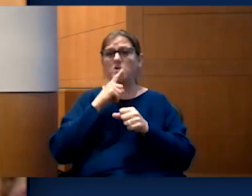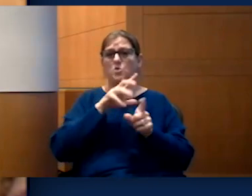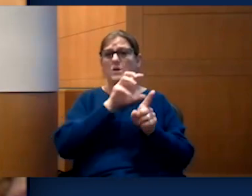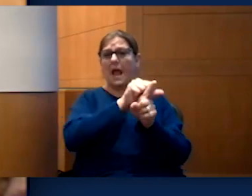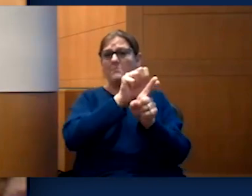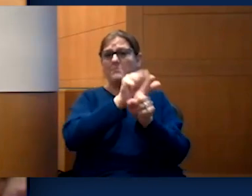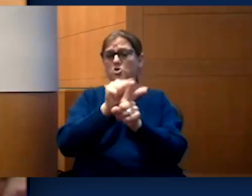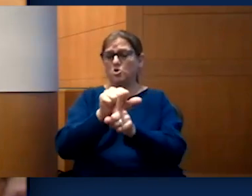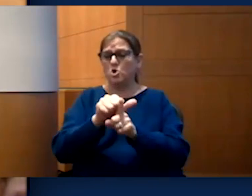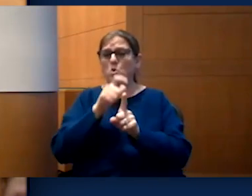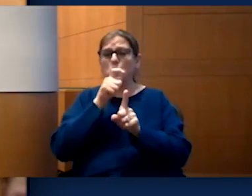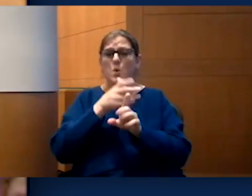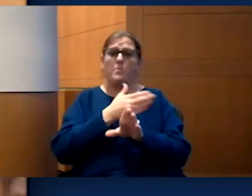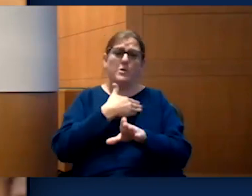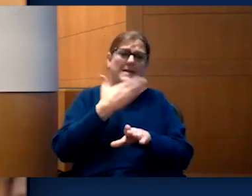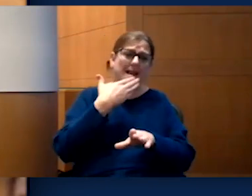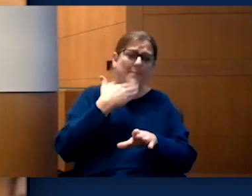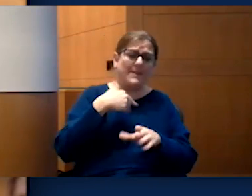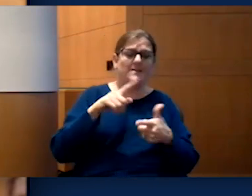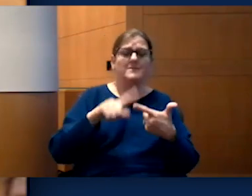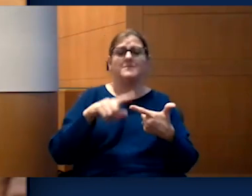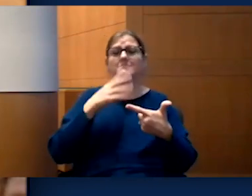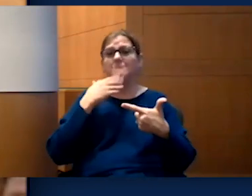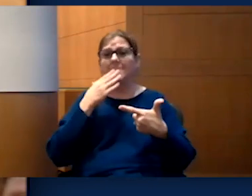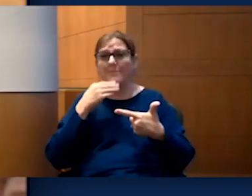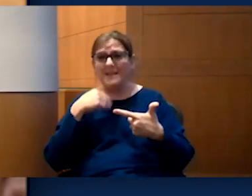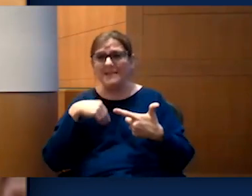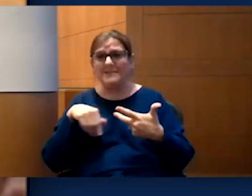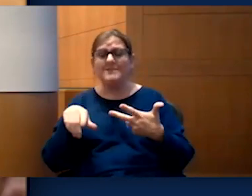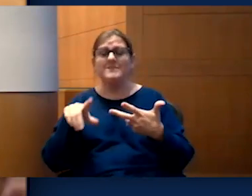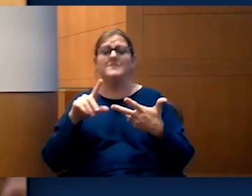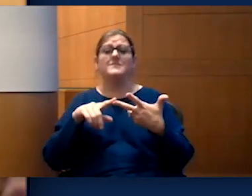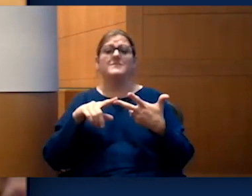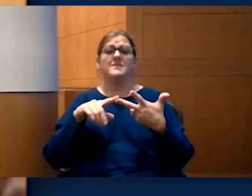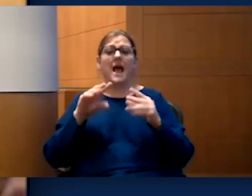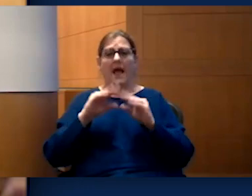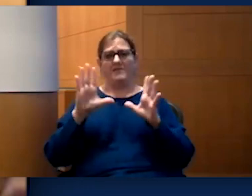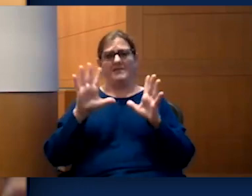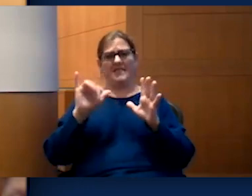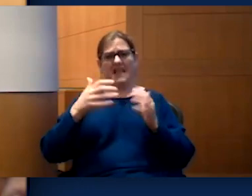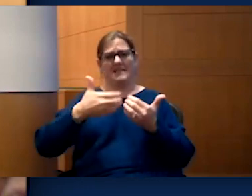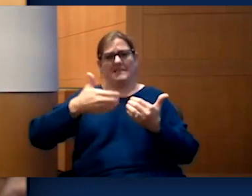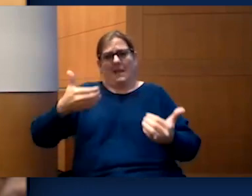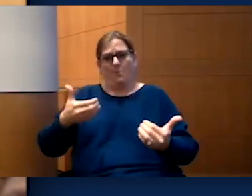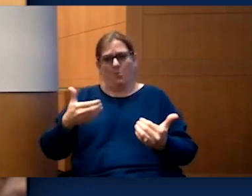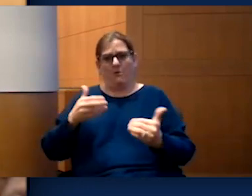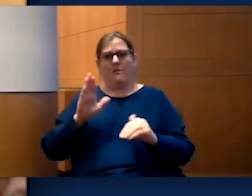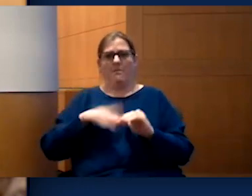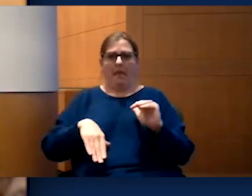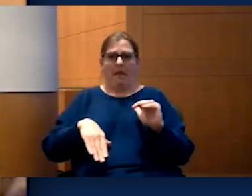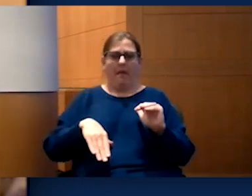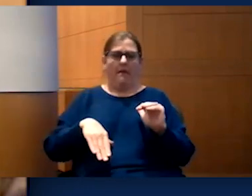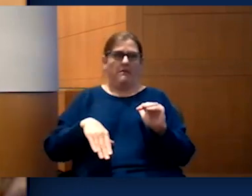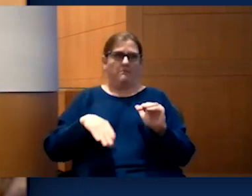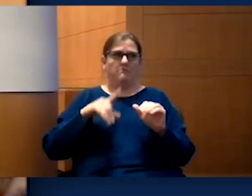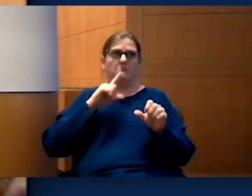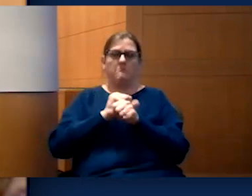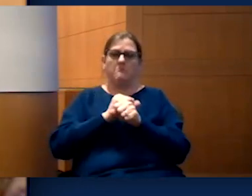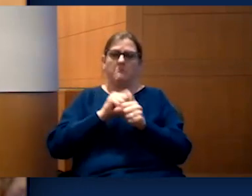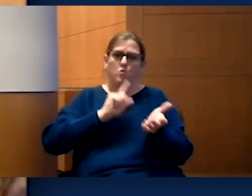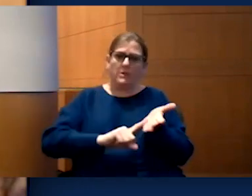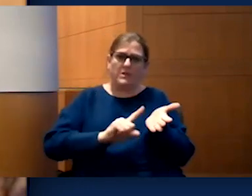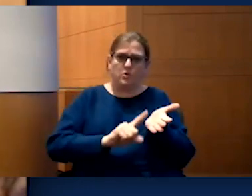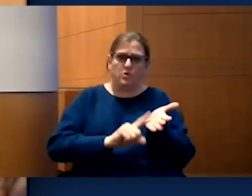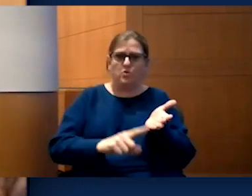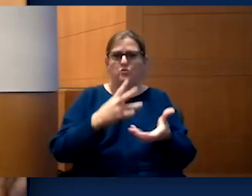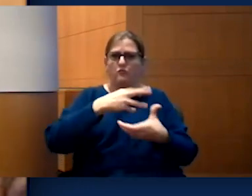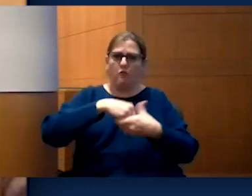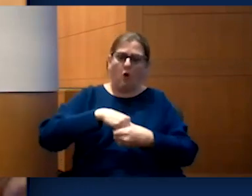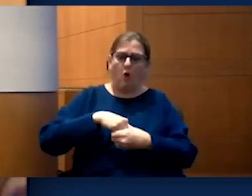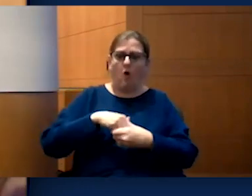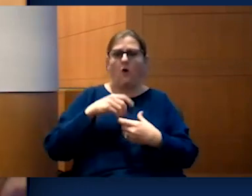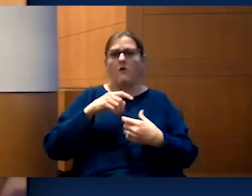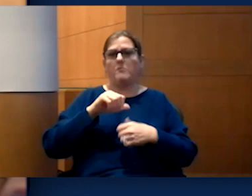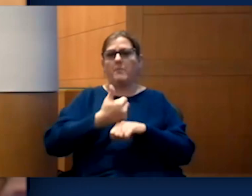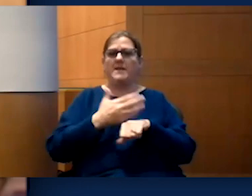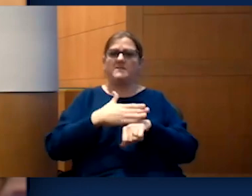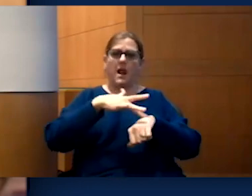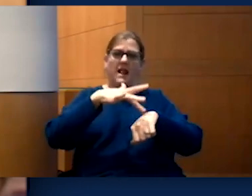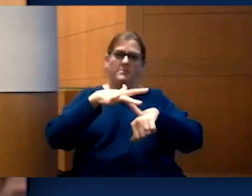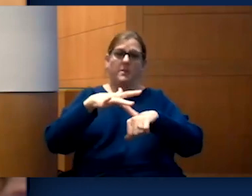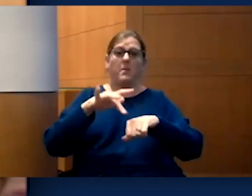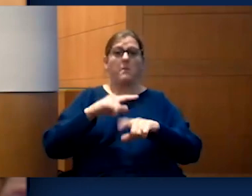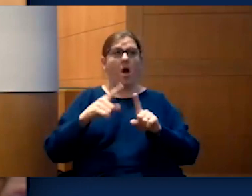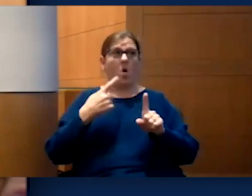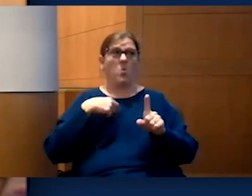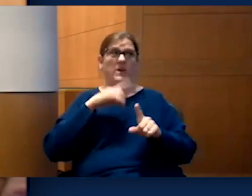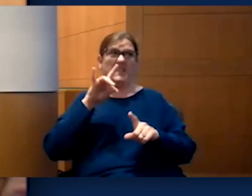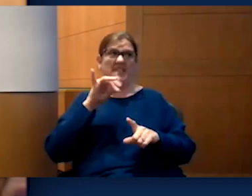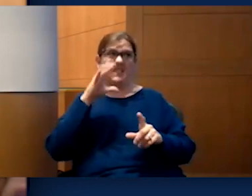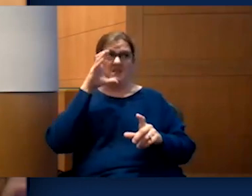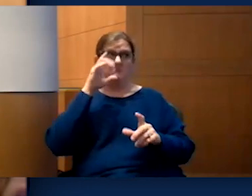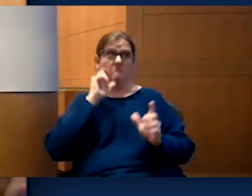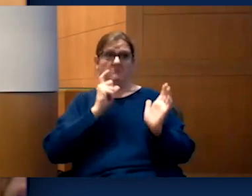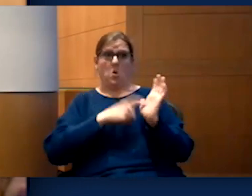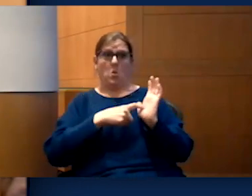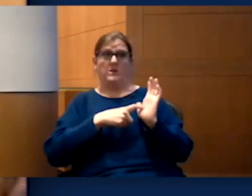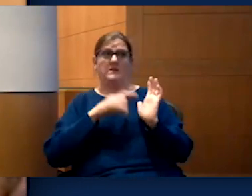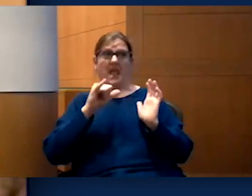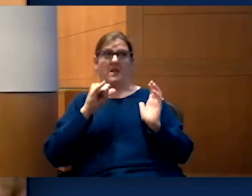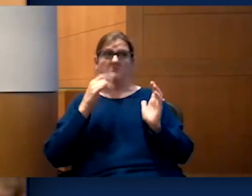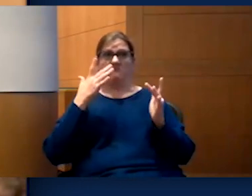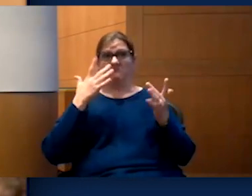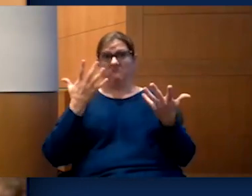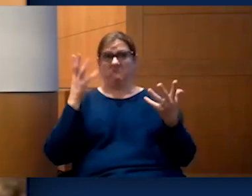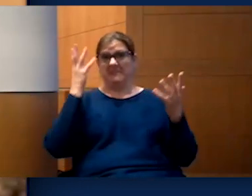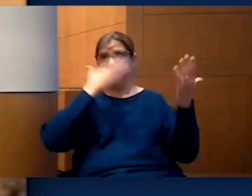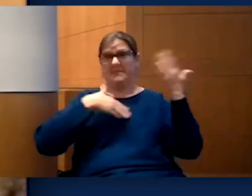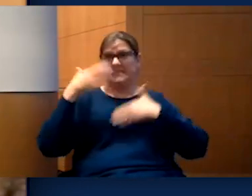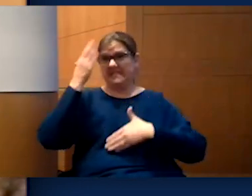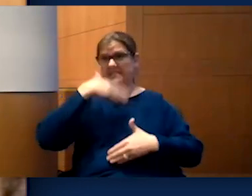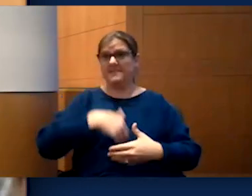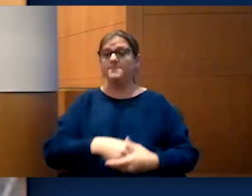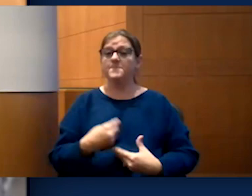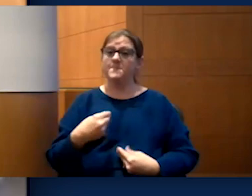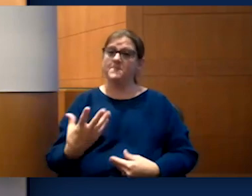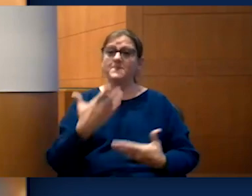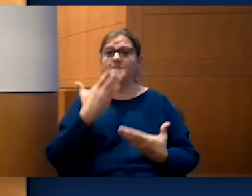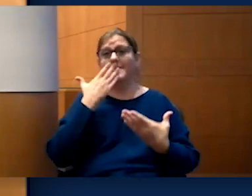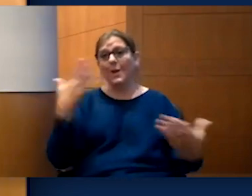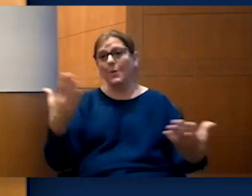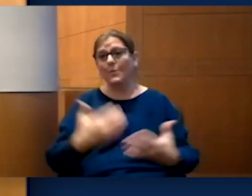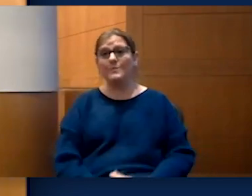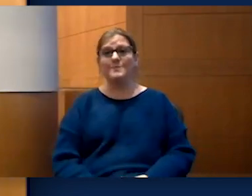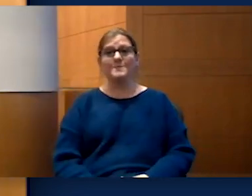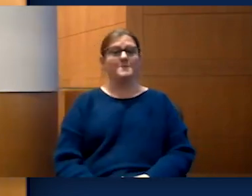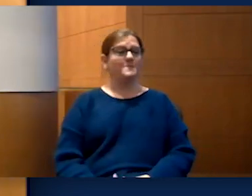And obviously that's separate from study enrollment or eligibility. But that was one thing we did notice. We need to encourage more of that. Thank you.